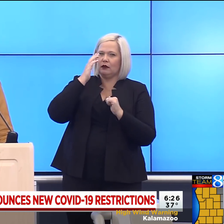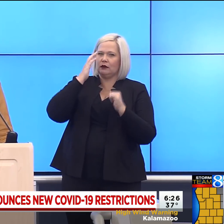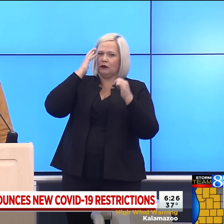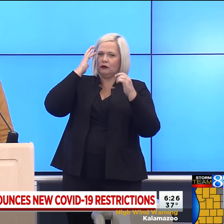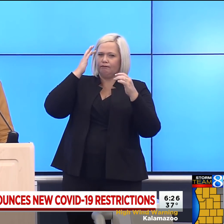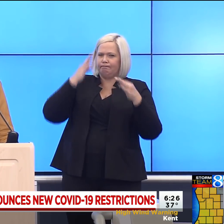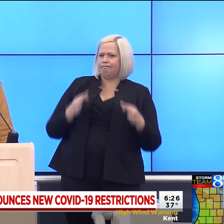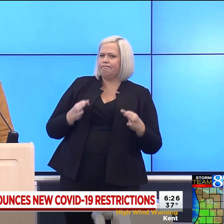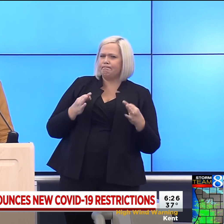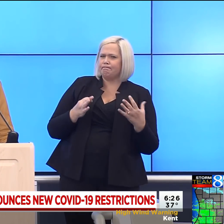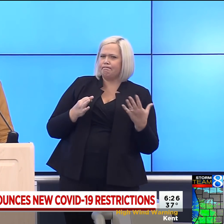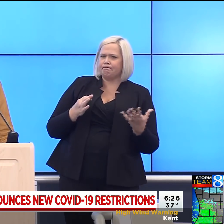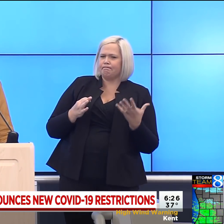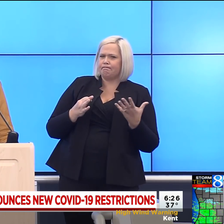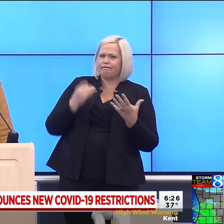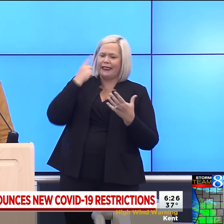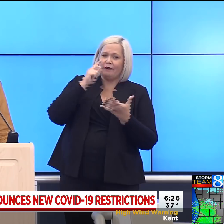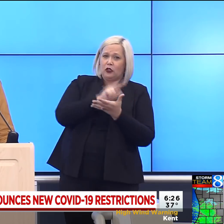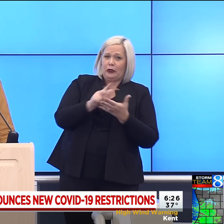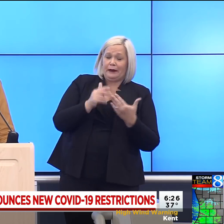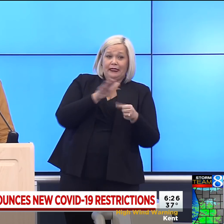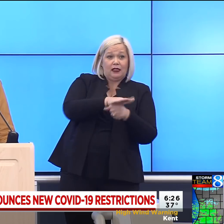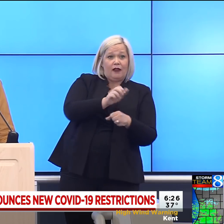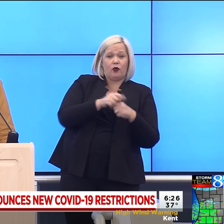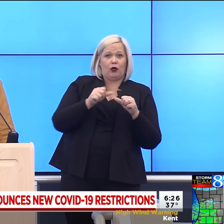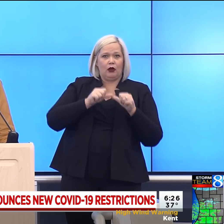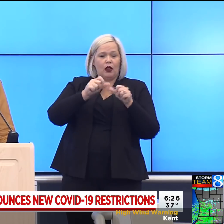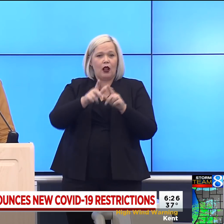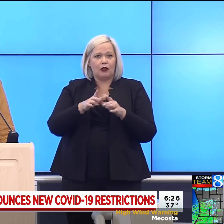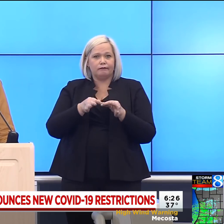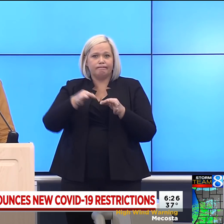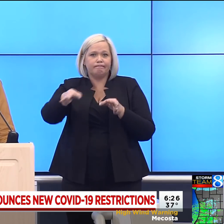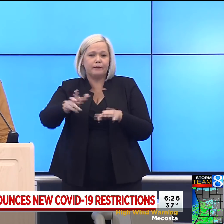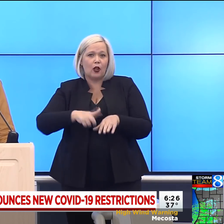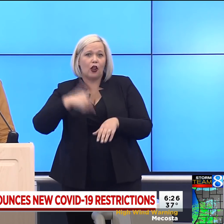THAT IS SET FOR 3 A LOT OF PEOPLE WOULD EXPECT IT MIGHT BE PUSHED PAST. THAT SAYS WHAT METRICS ARE WE WATCHING TO DETERMINE IF 3 WEEKS DO NOT